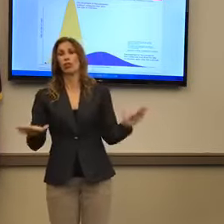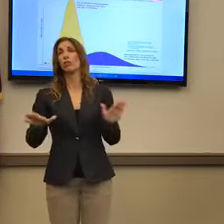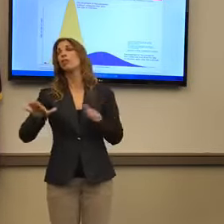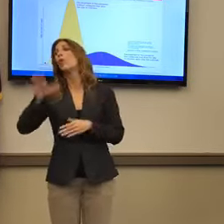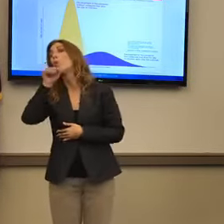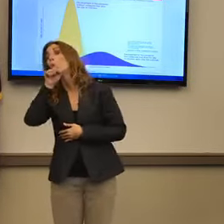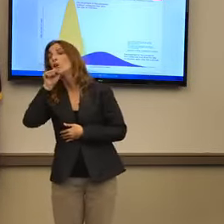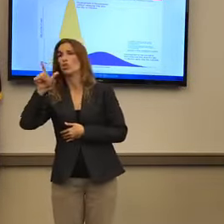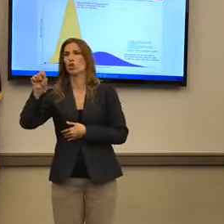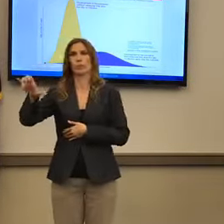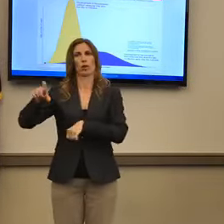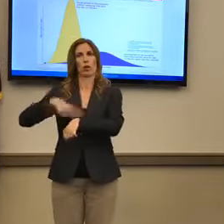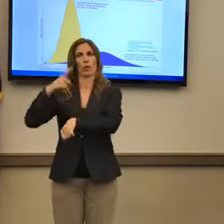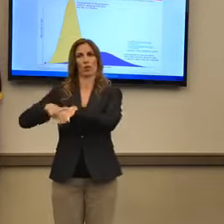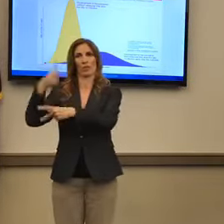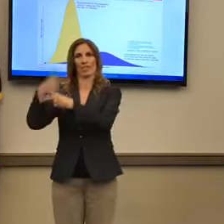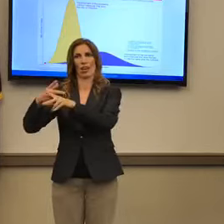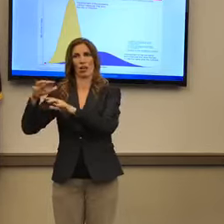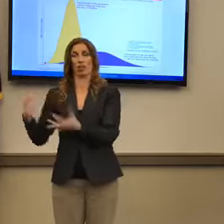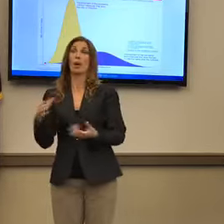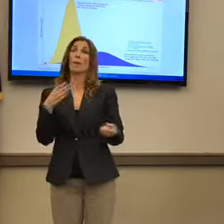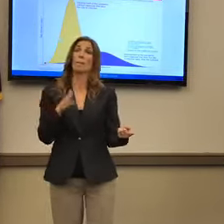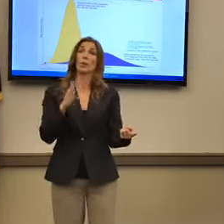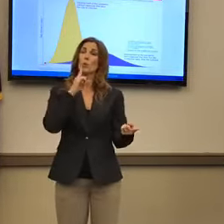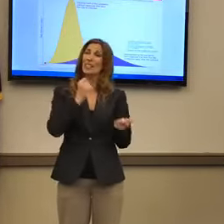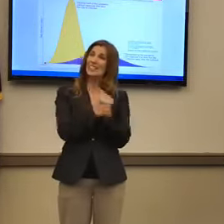long-term care facilities so actually the blue is everything except a